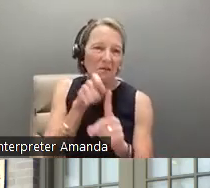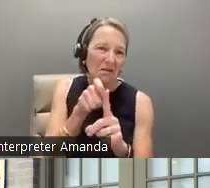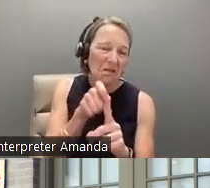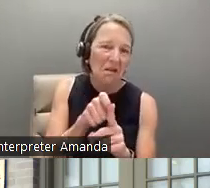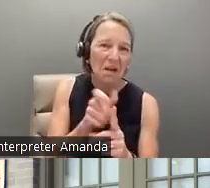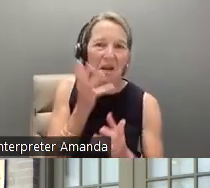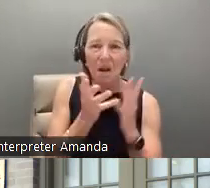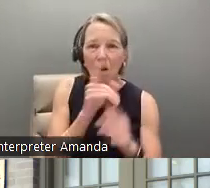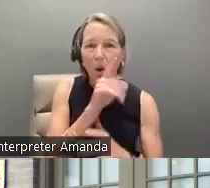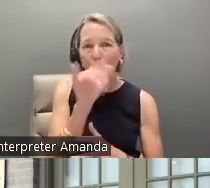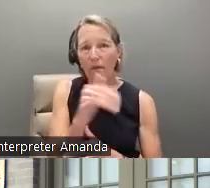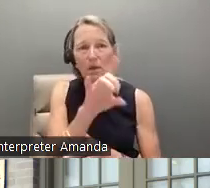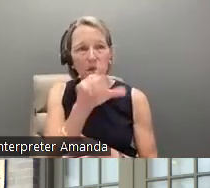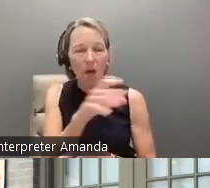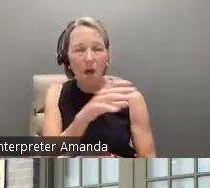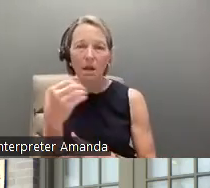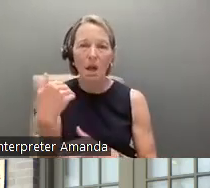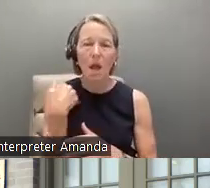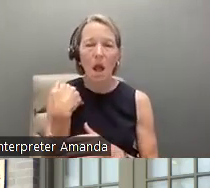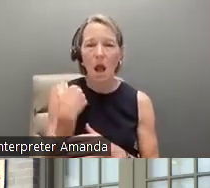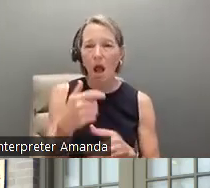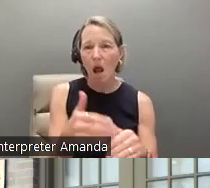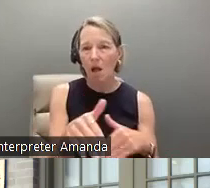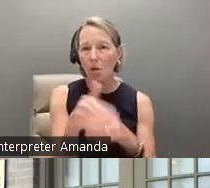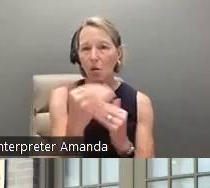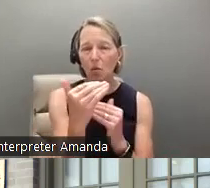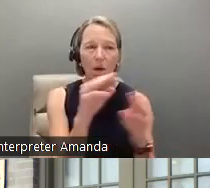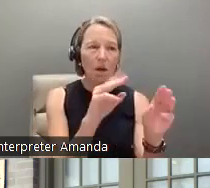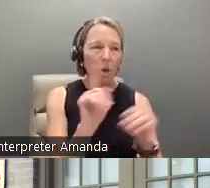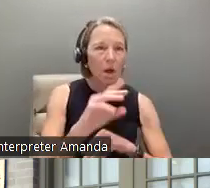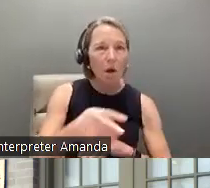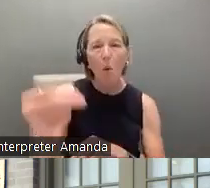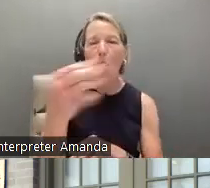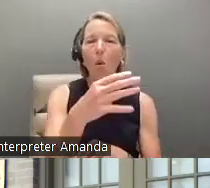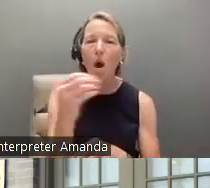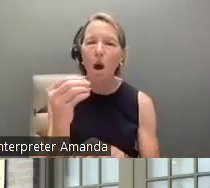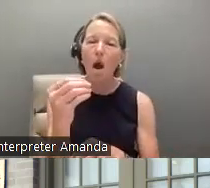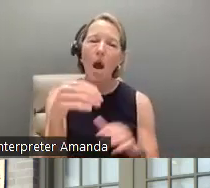their disabilities they had restrictions on their movements and access to the community